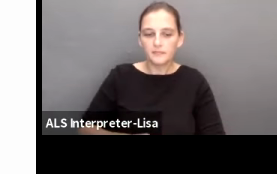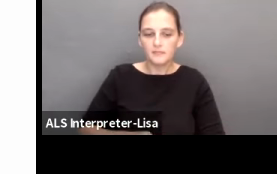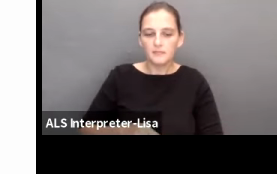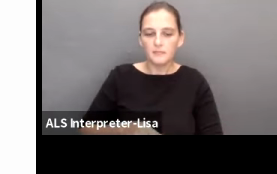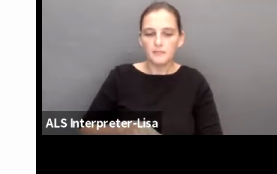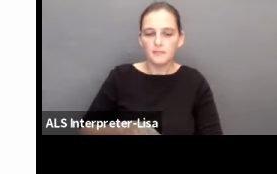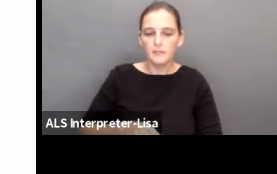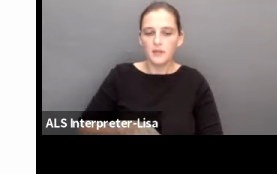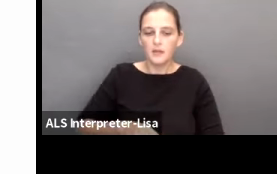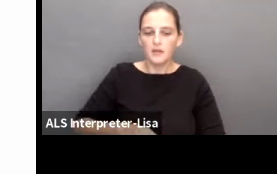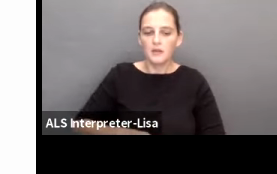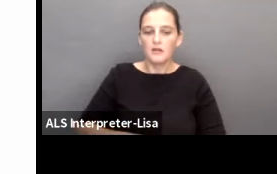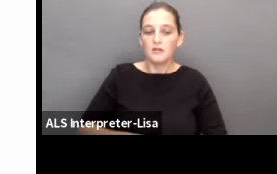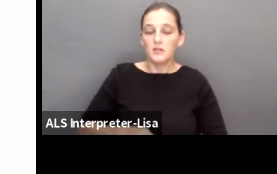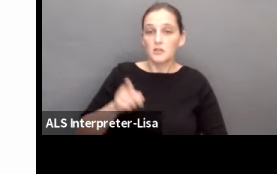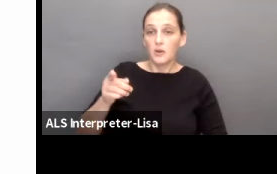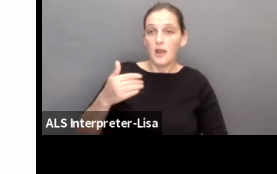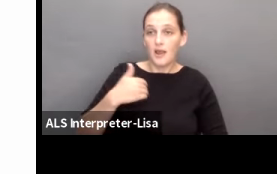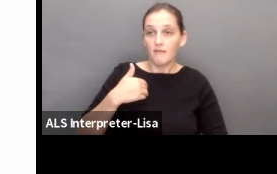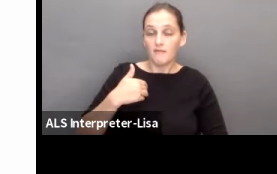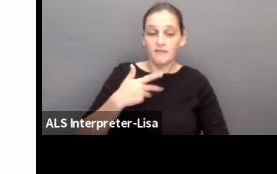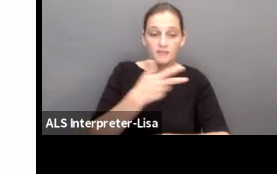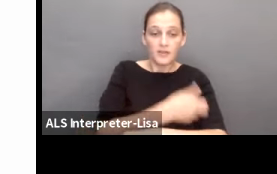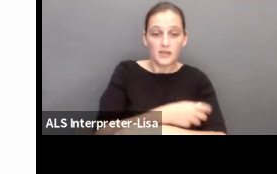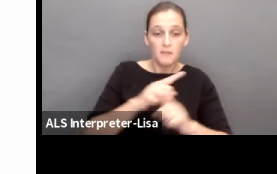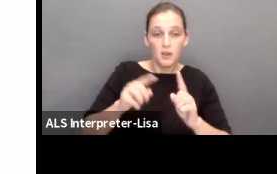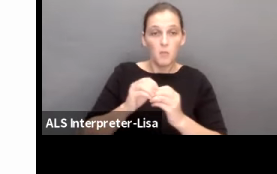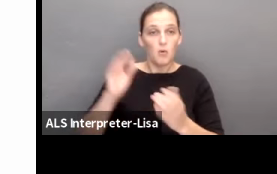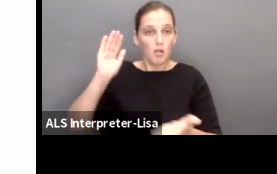well as you can get it from the vaccine, but actually much smaller risks from the vaccine